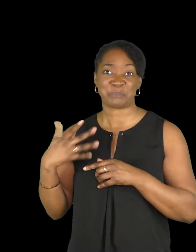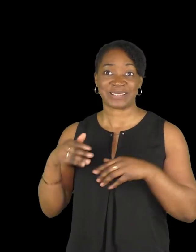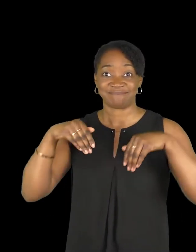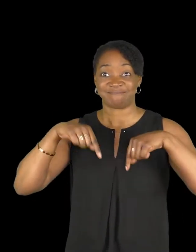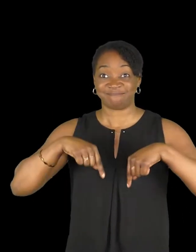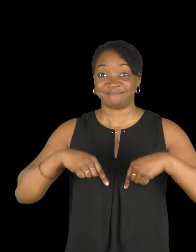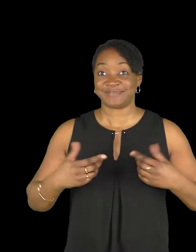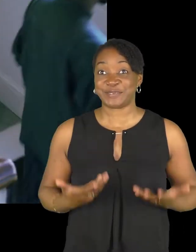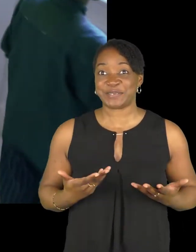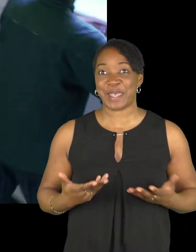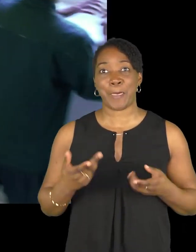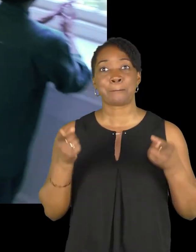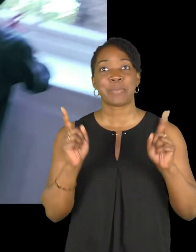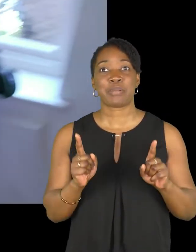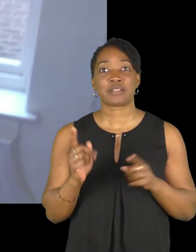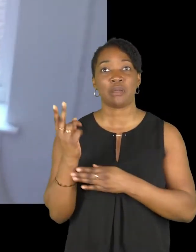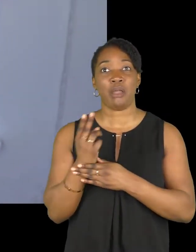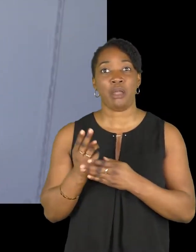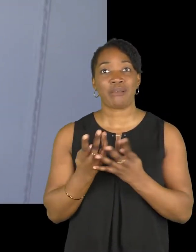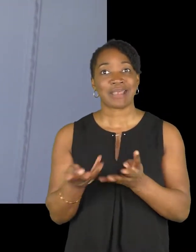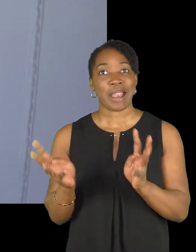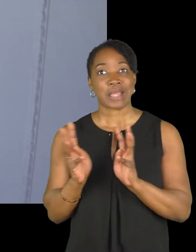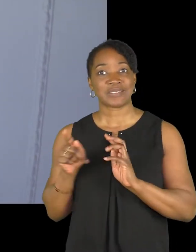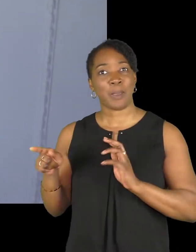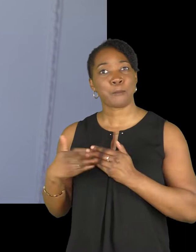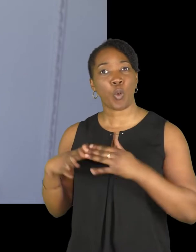is the studio that we're in today, which is a people's art collective, which is kind of a